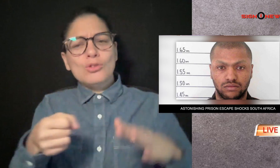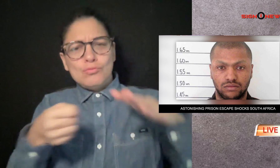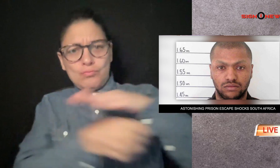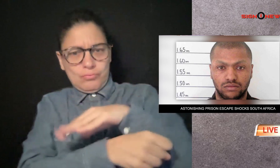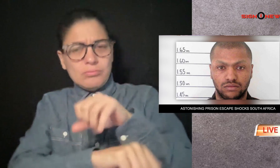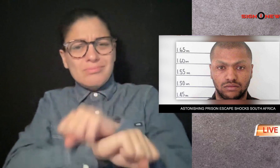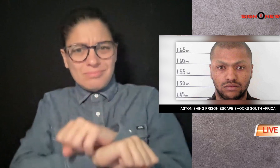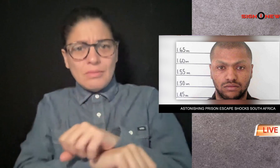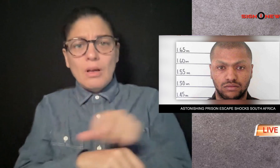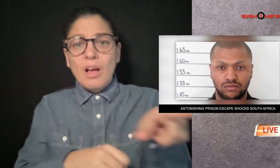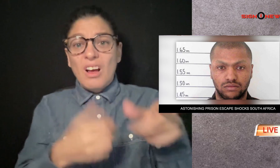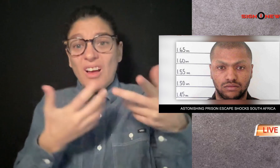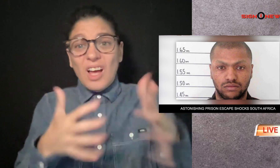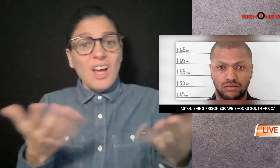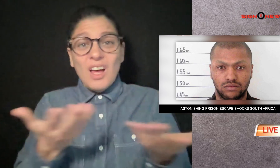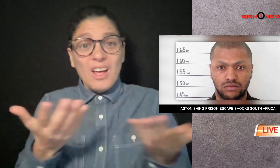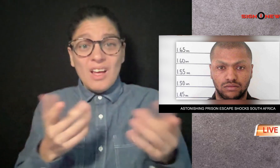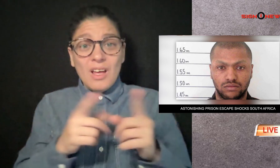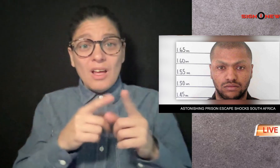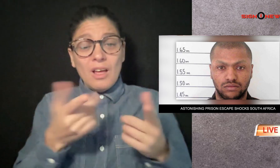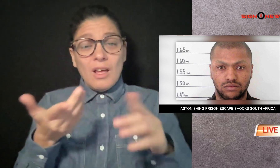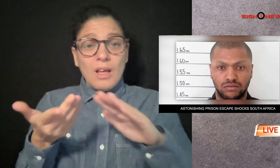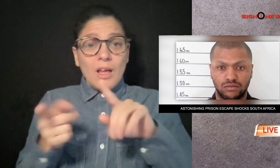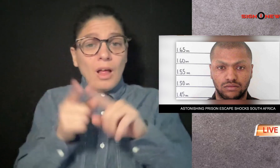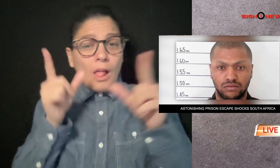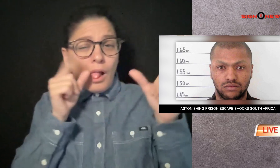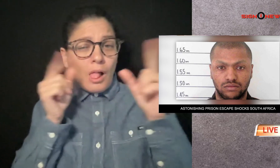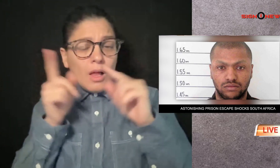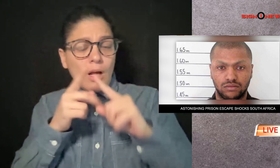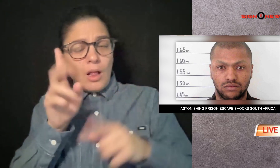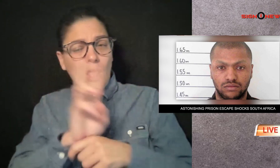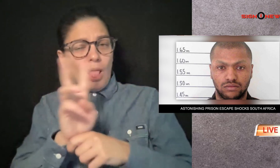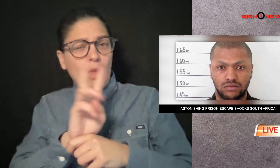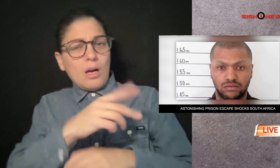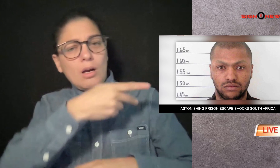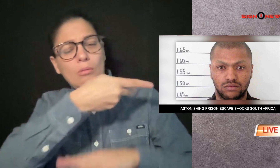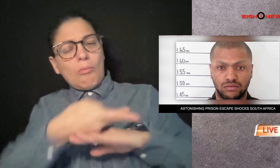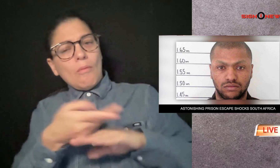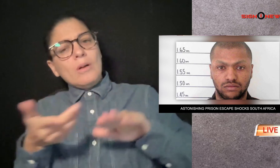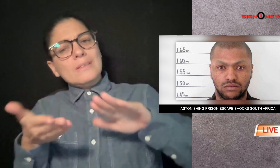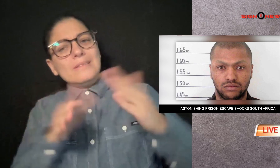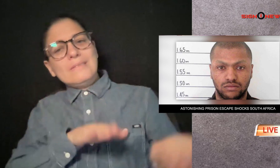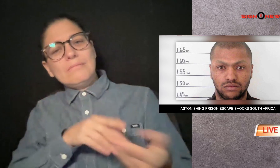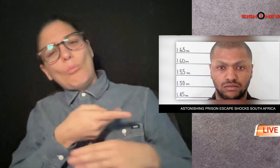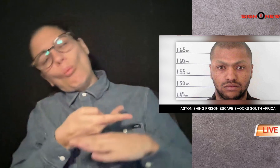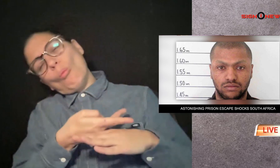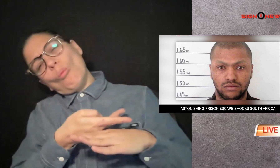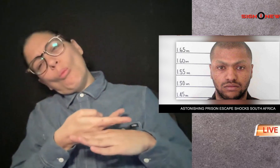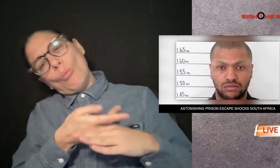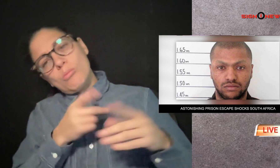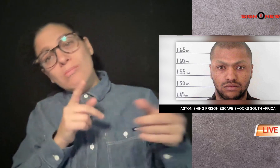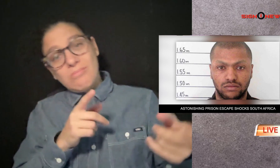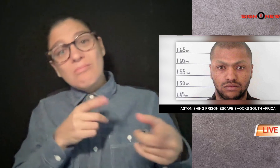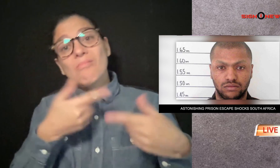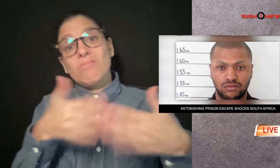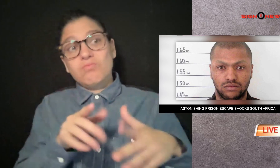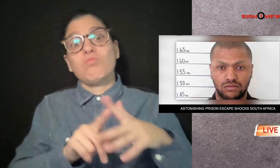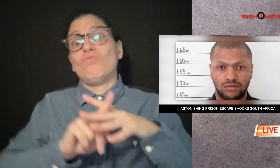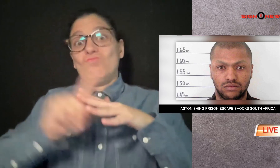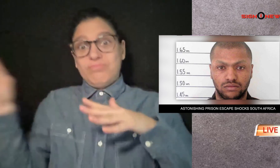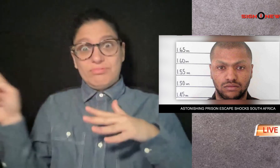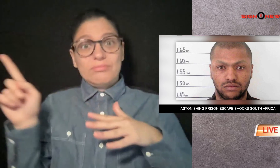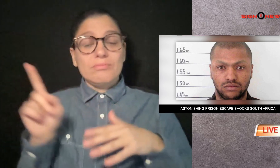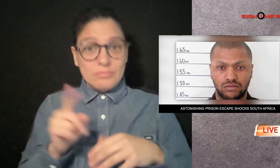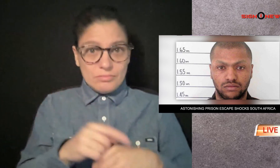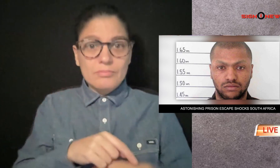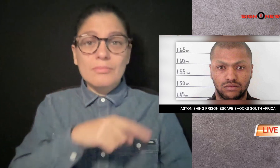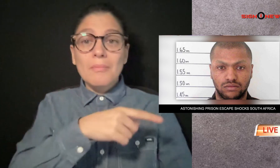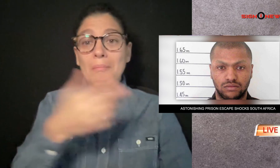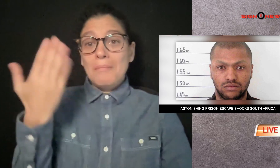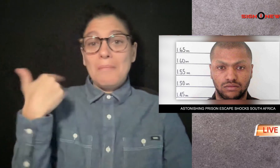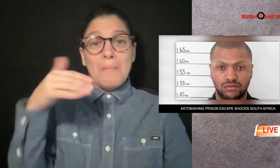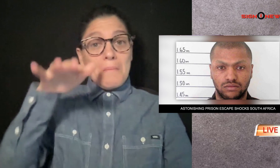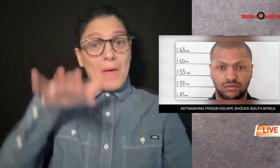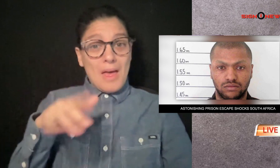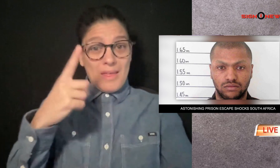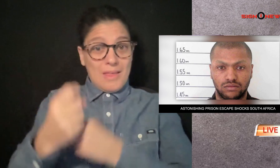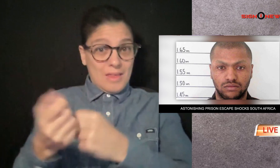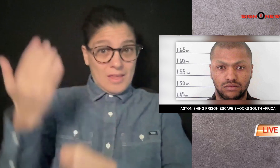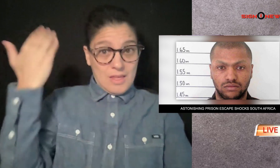rapist and murderer faked his own death slipped out of solitary confinement then escaped in